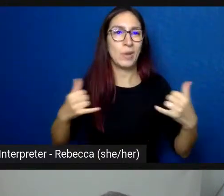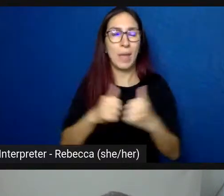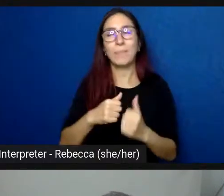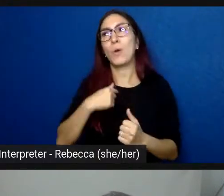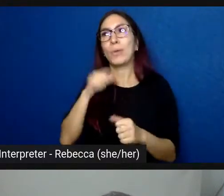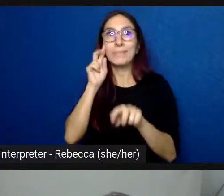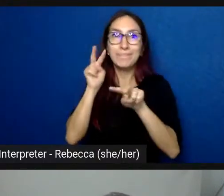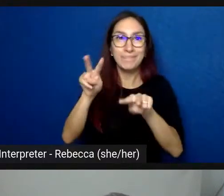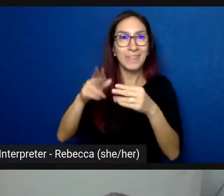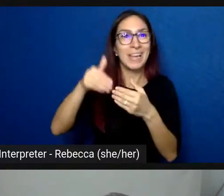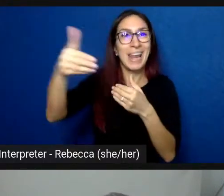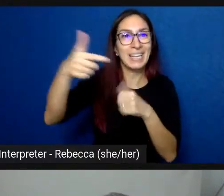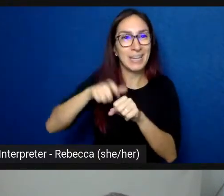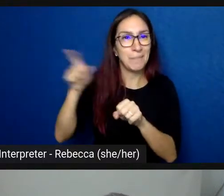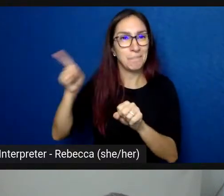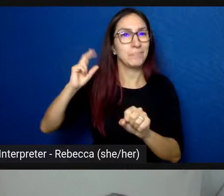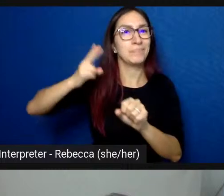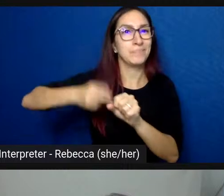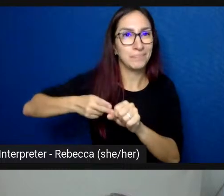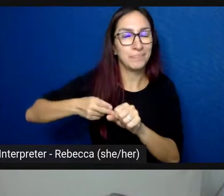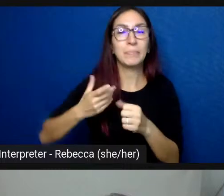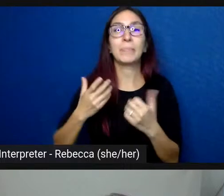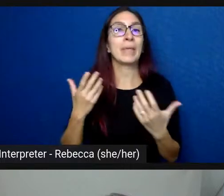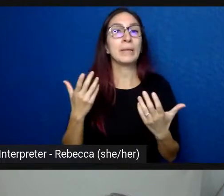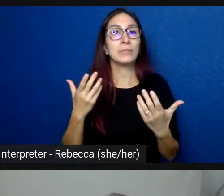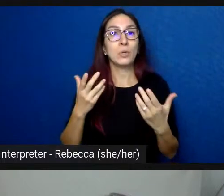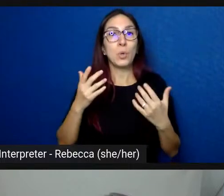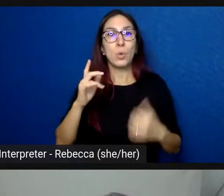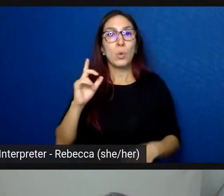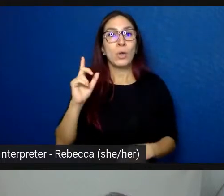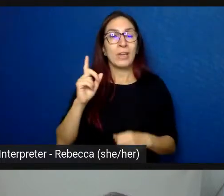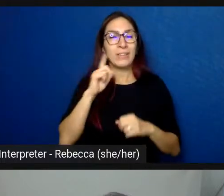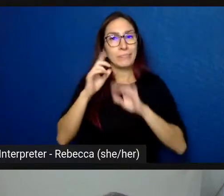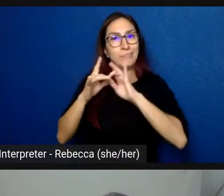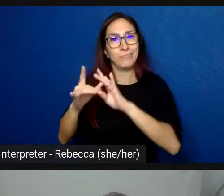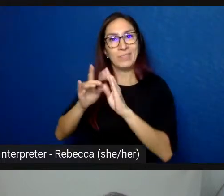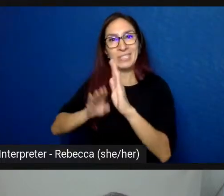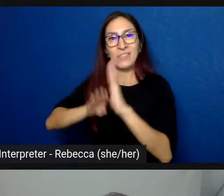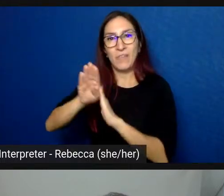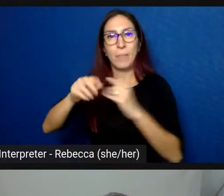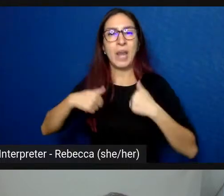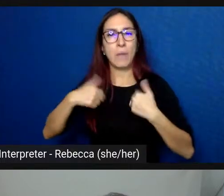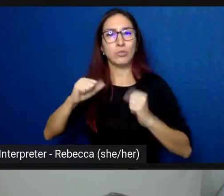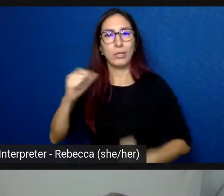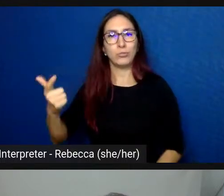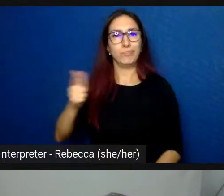have had Antonio Antonia with us today but, unfortunately, in the end something stopped him from being here and we are sorry. Will have him on next time.